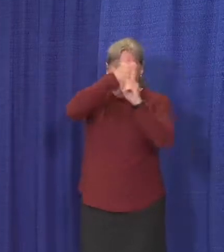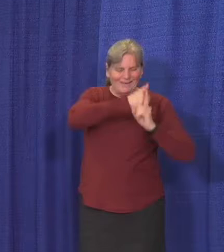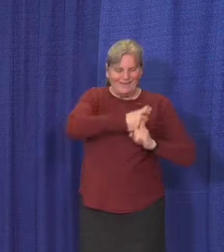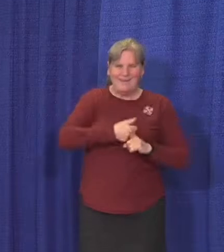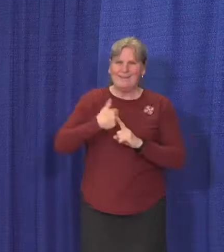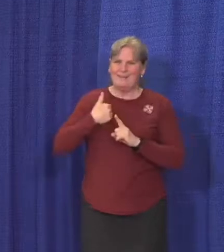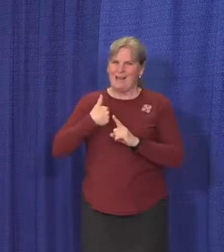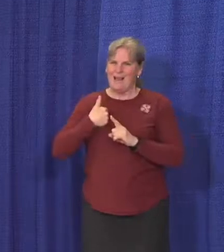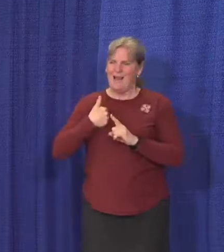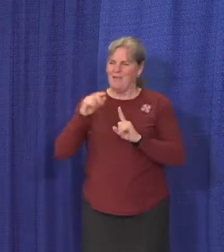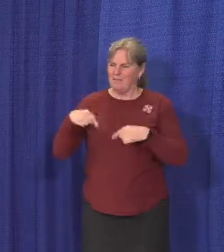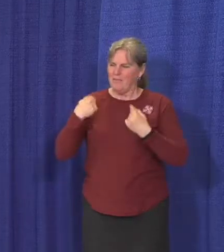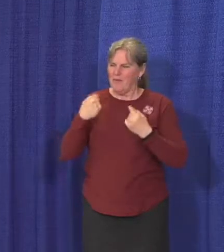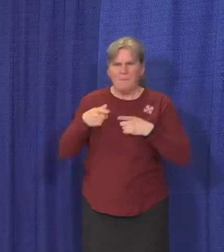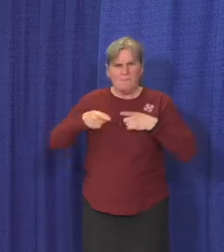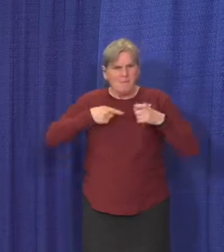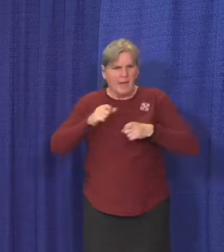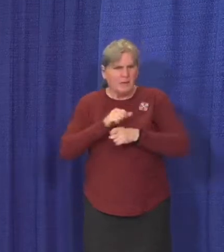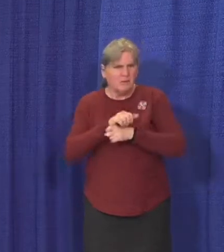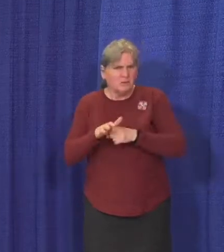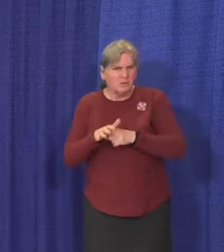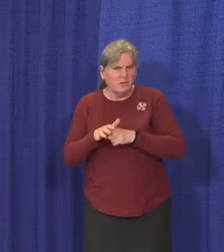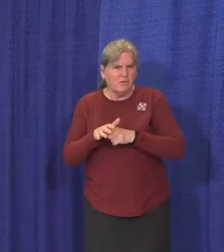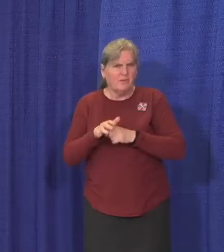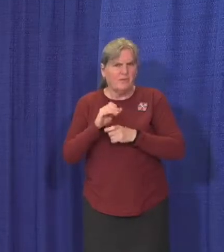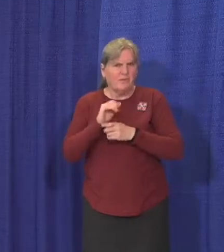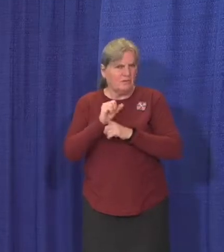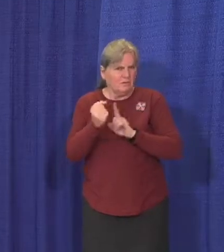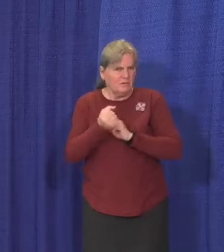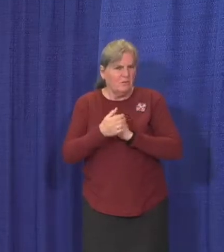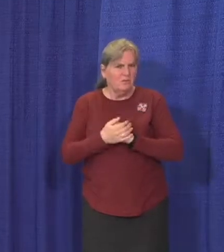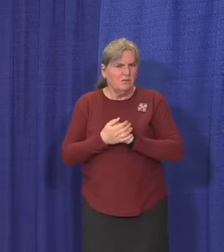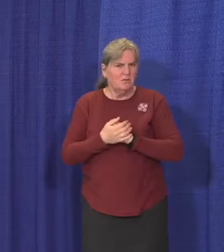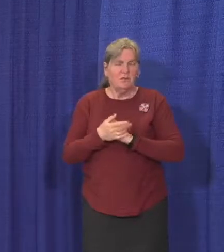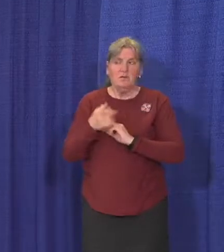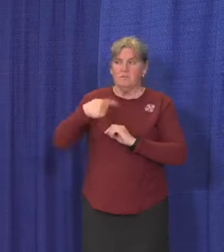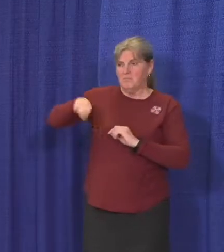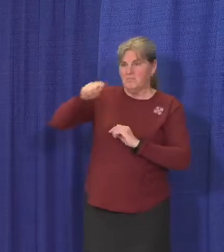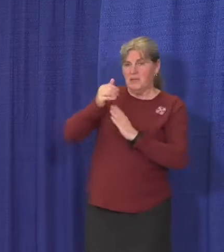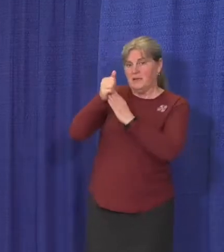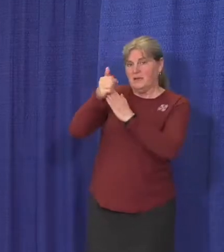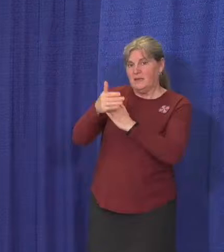We seek their input on how to manage.